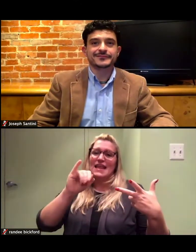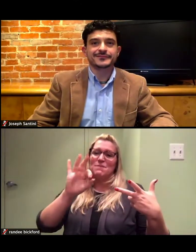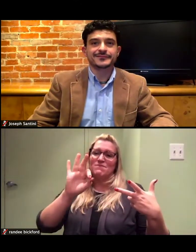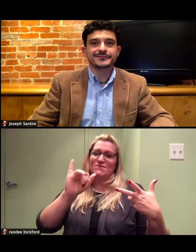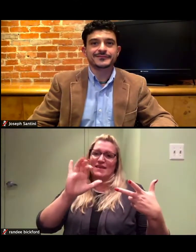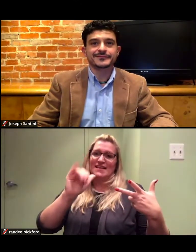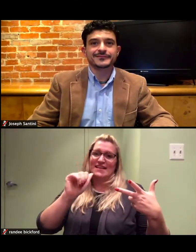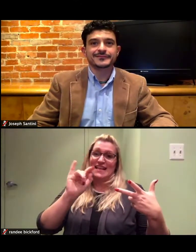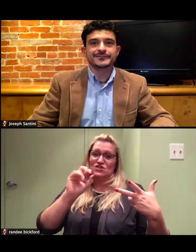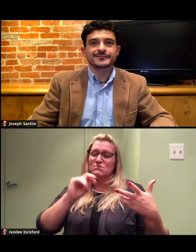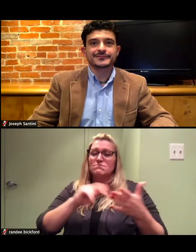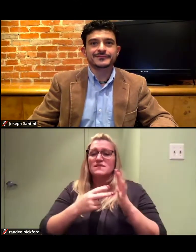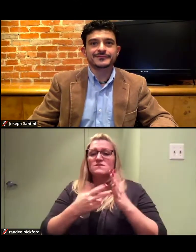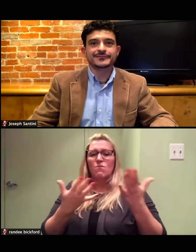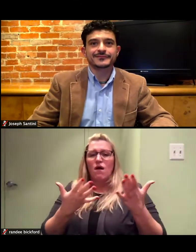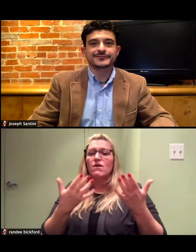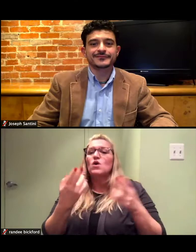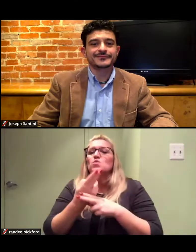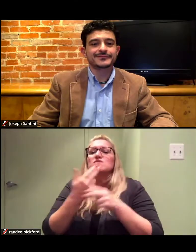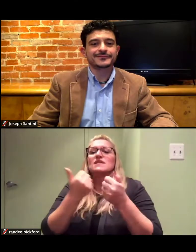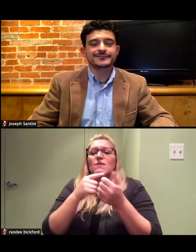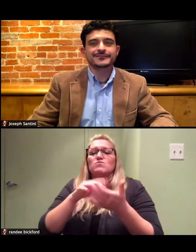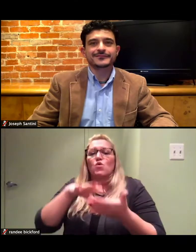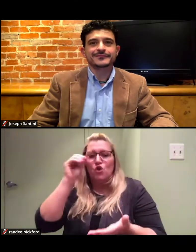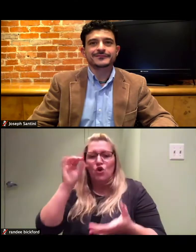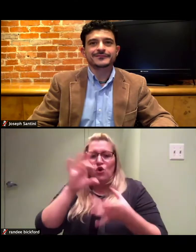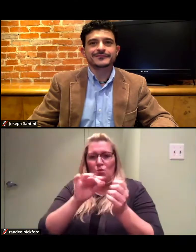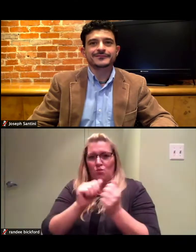And the third topic is, gamification.